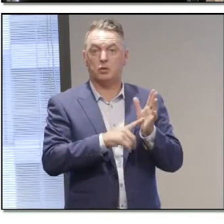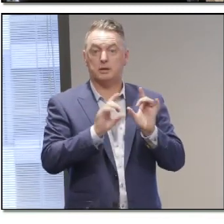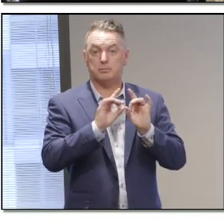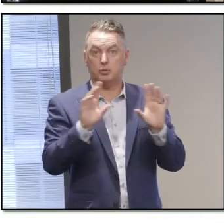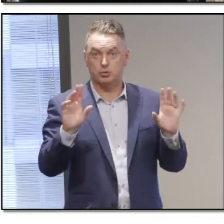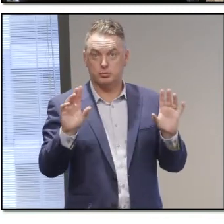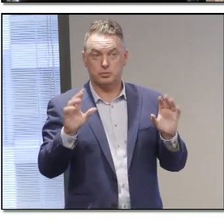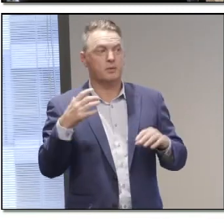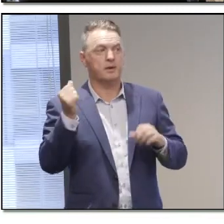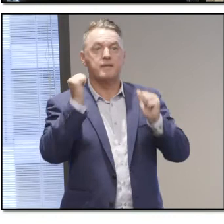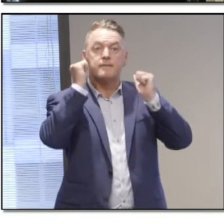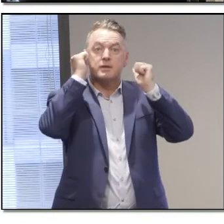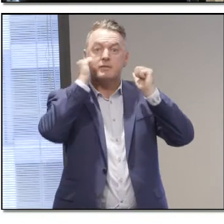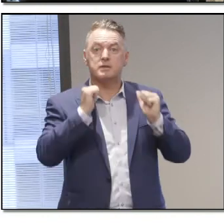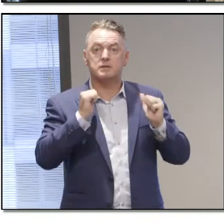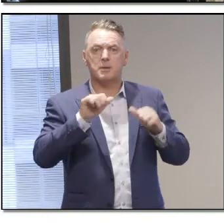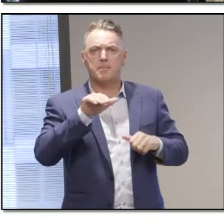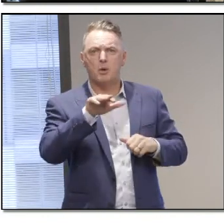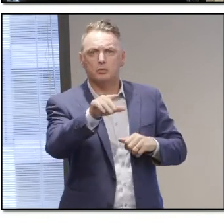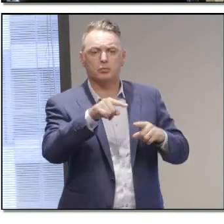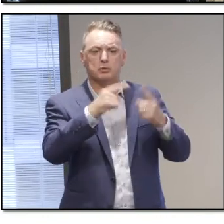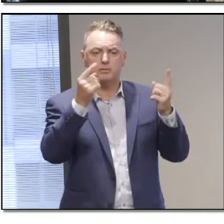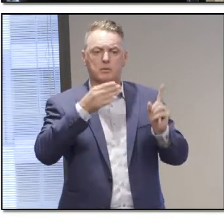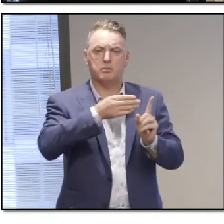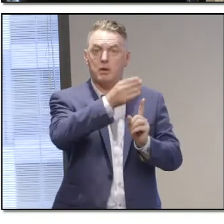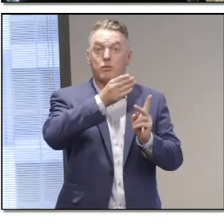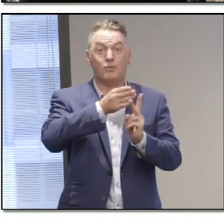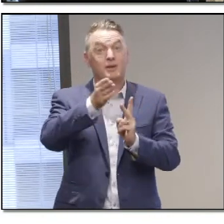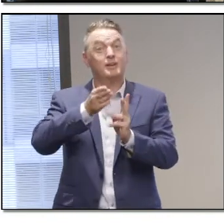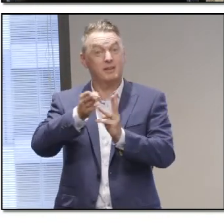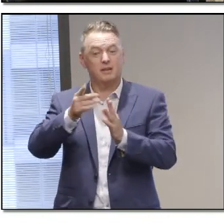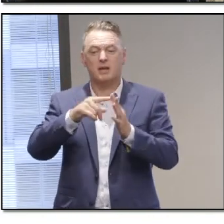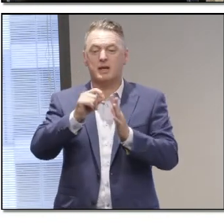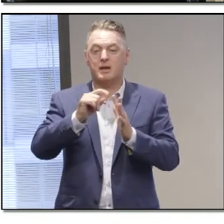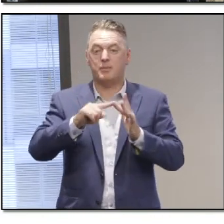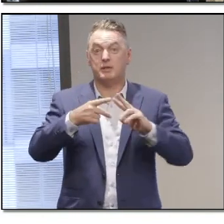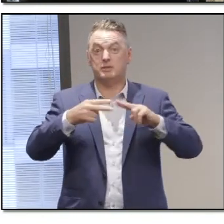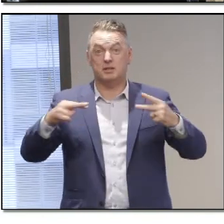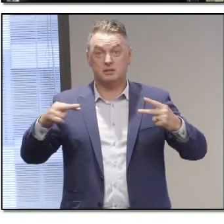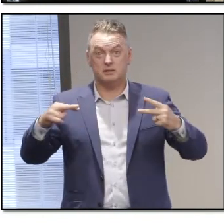evidence of multiple different pathways, epigenetics, changing the way a gene is